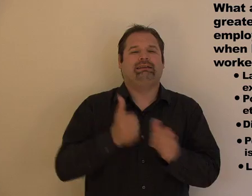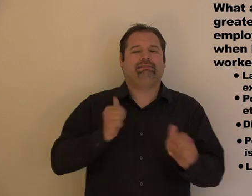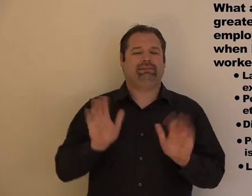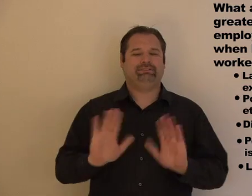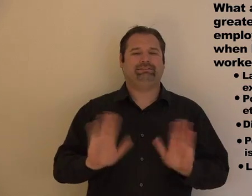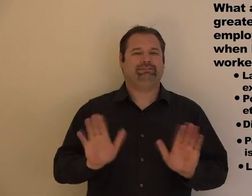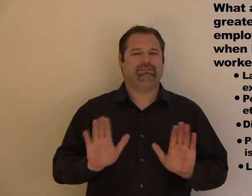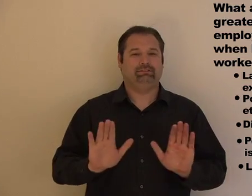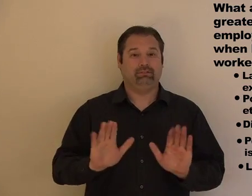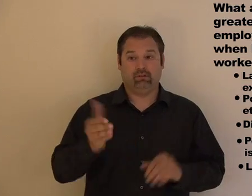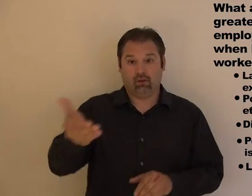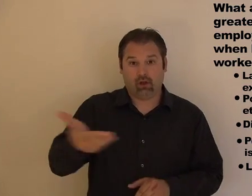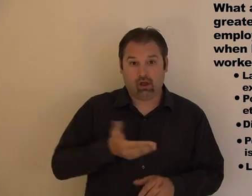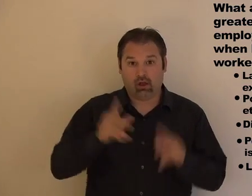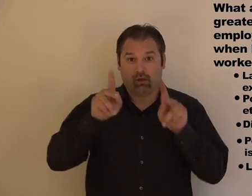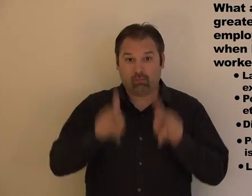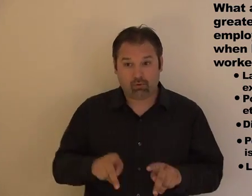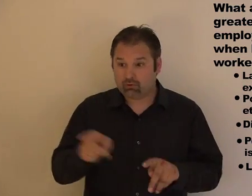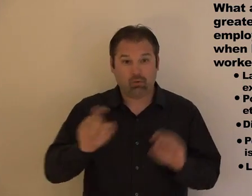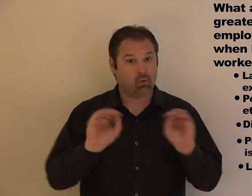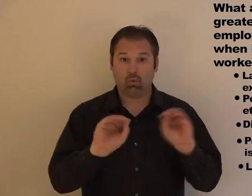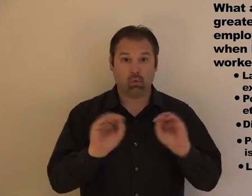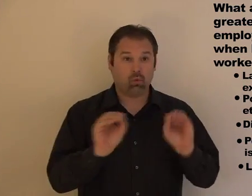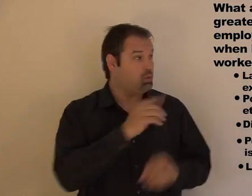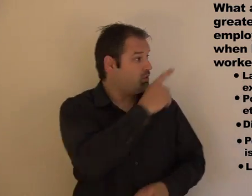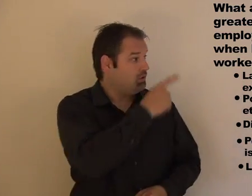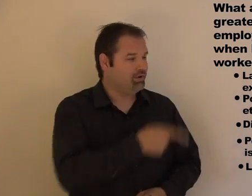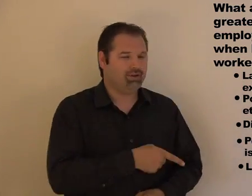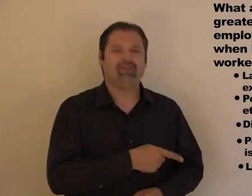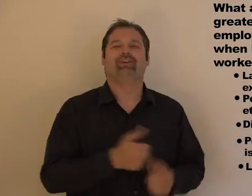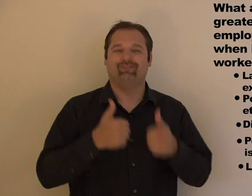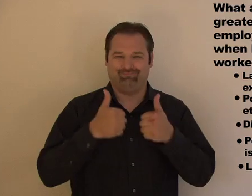be less concerned about hiring you as a worker.